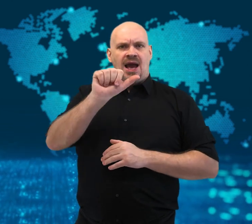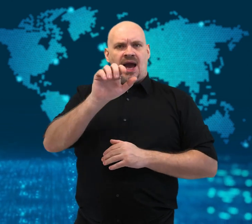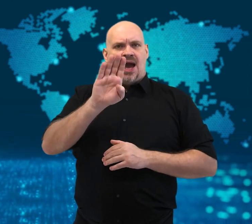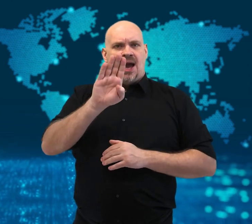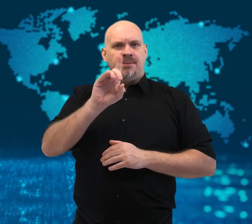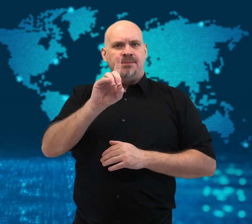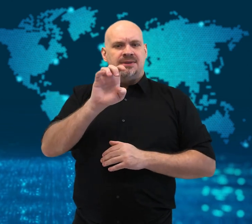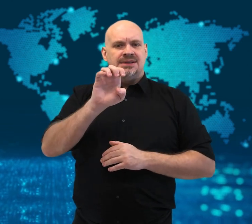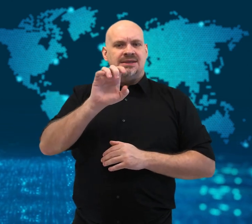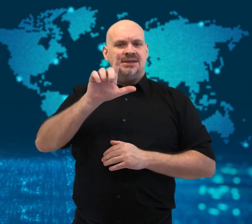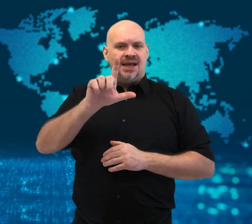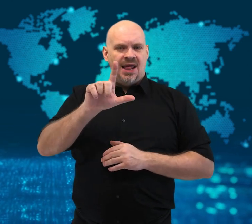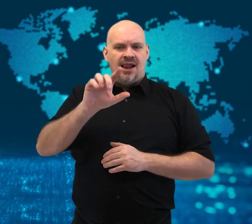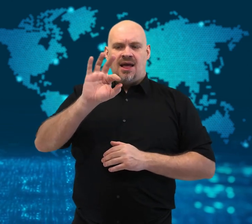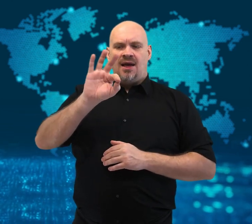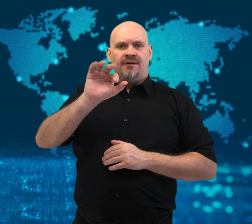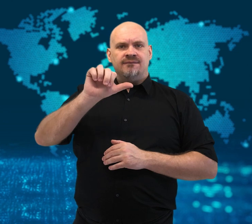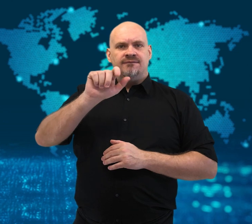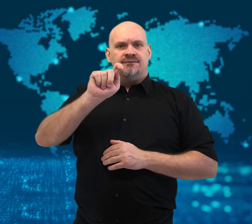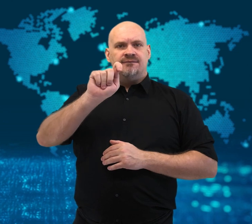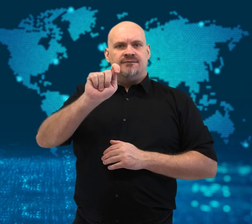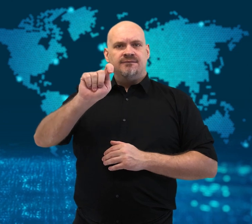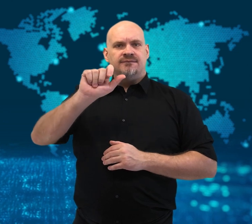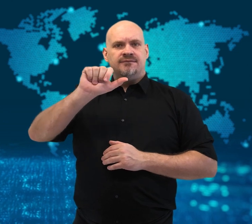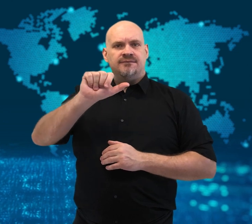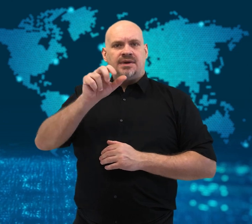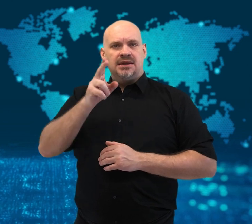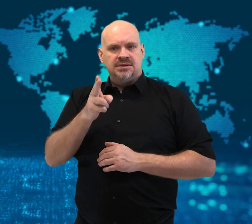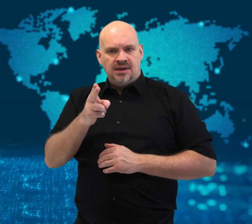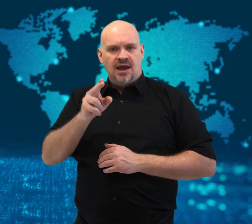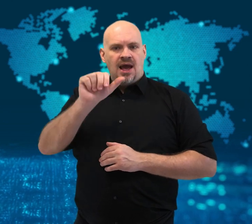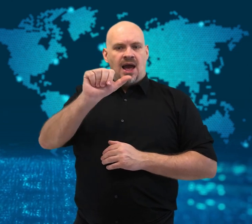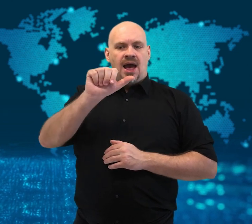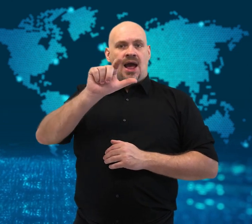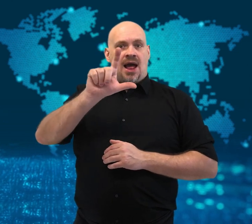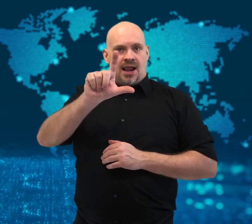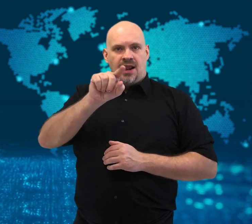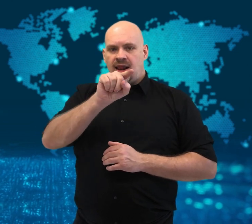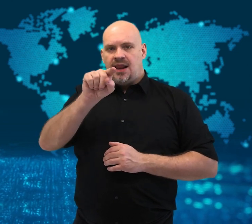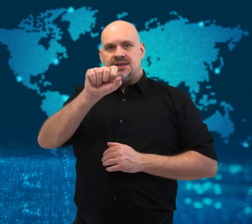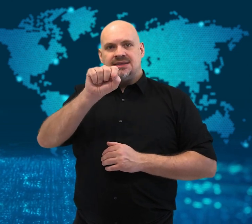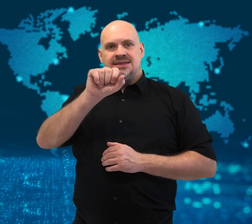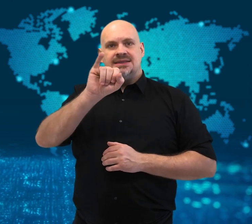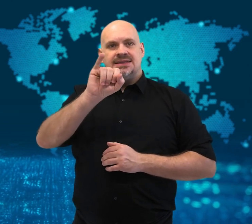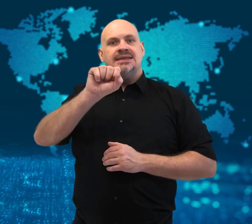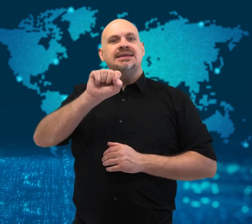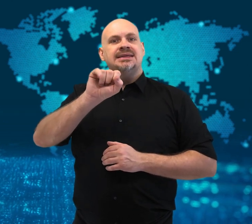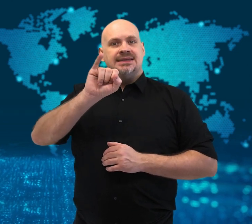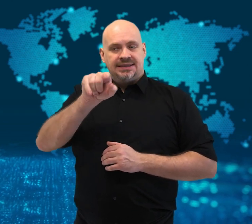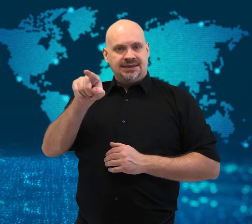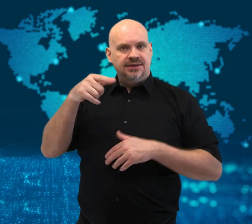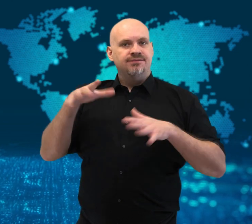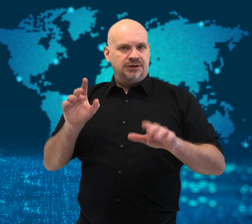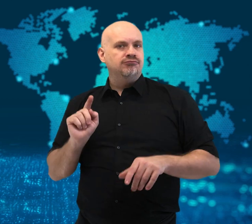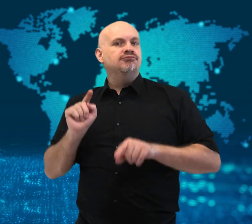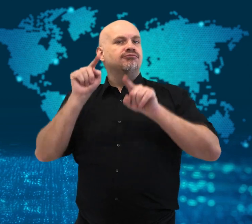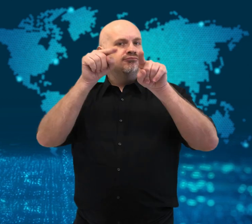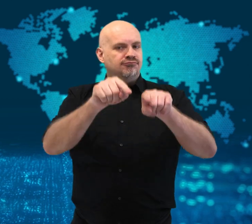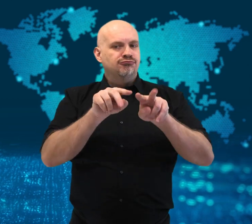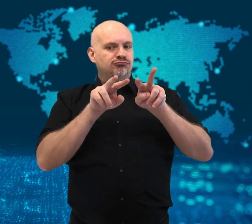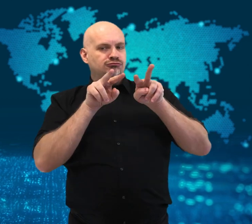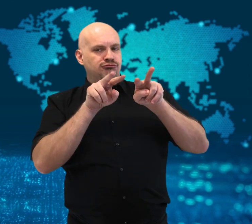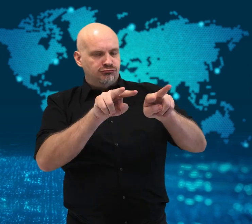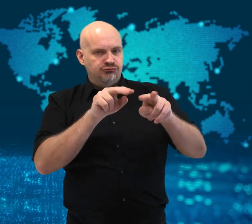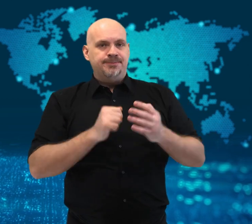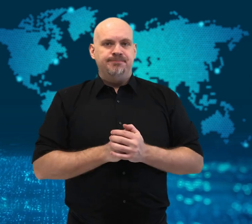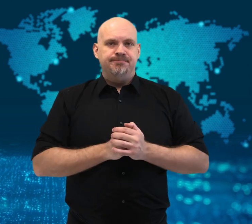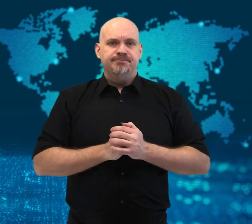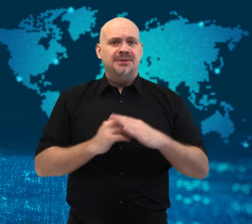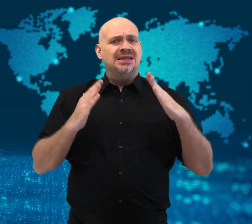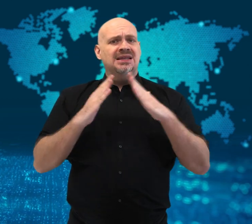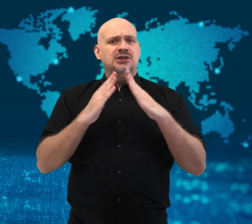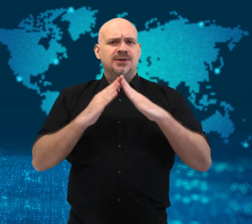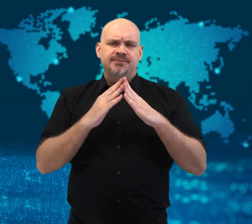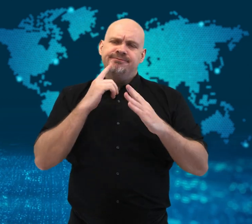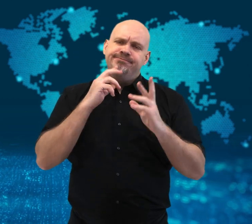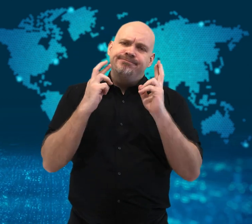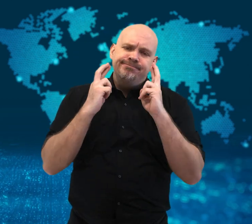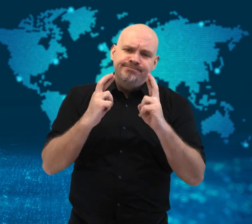Egypt hopes their new museum will attract tourists as their economy